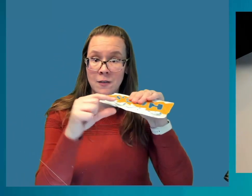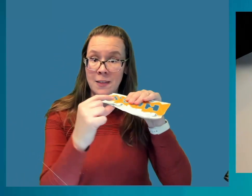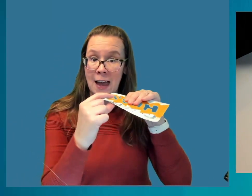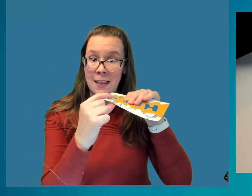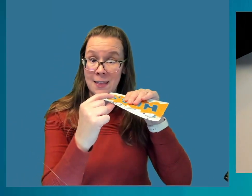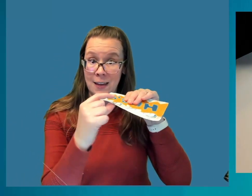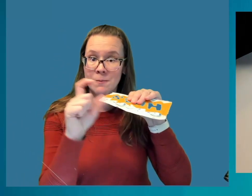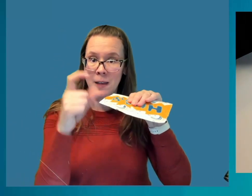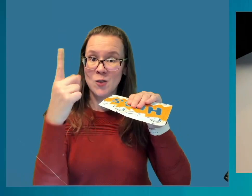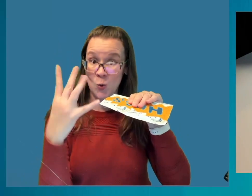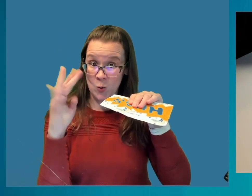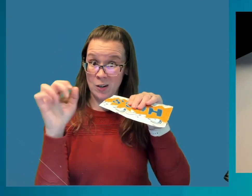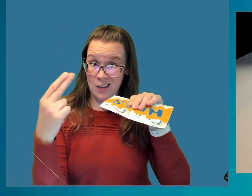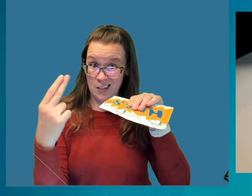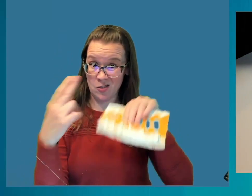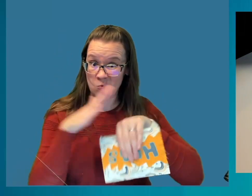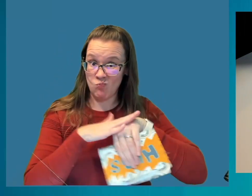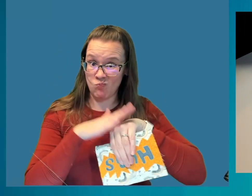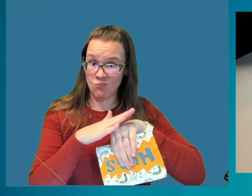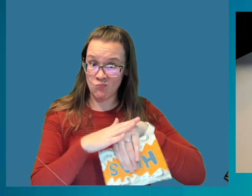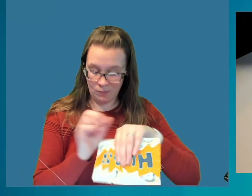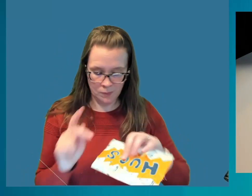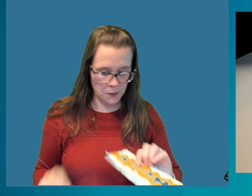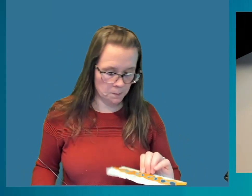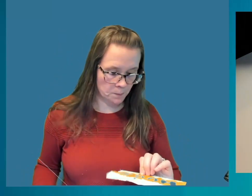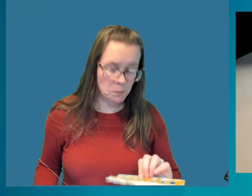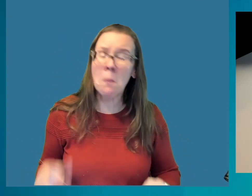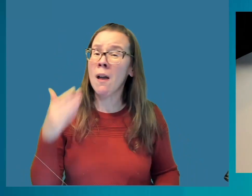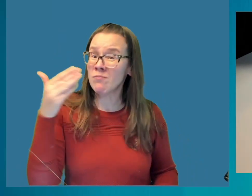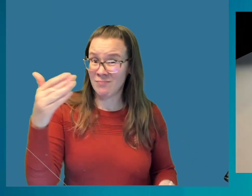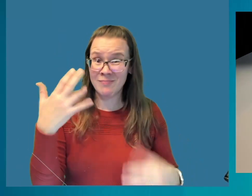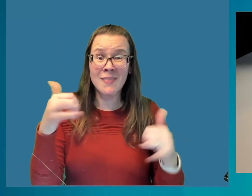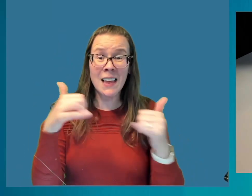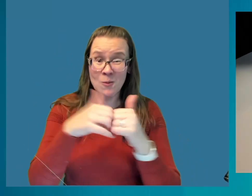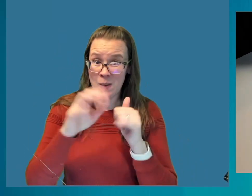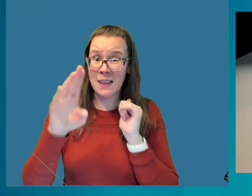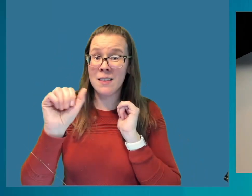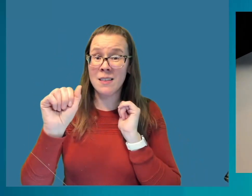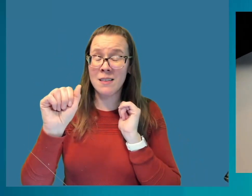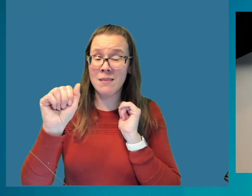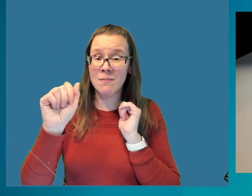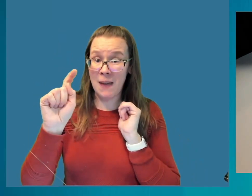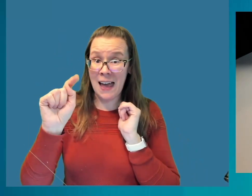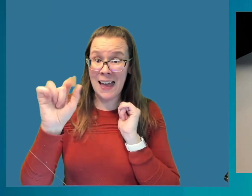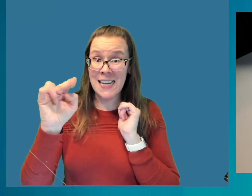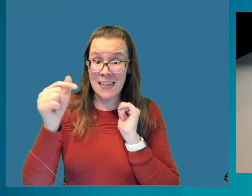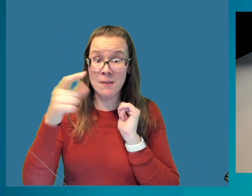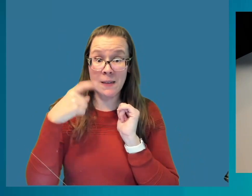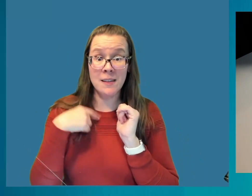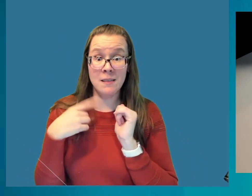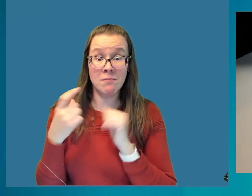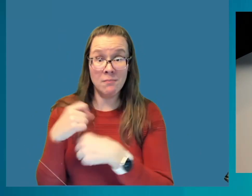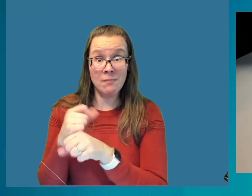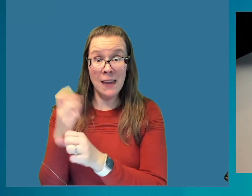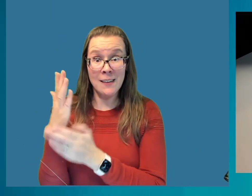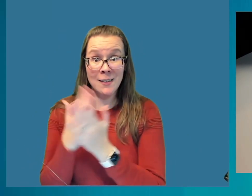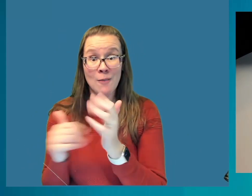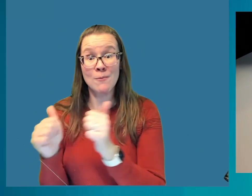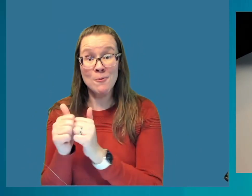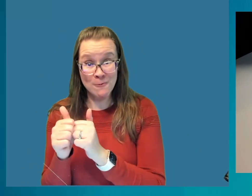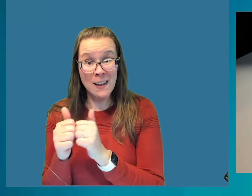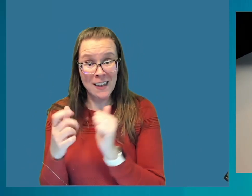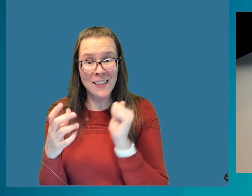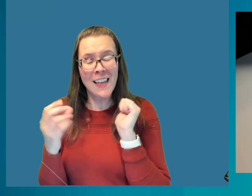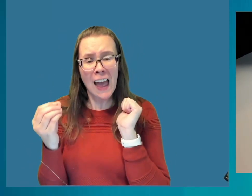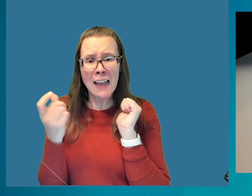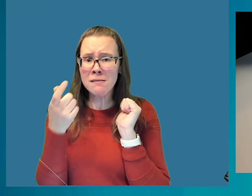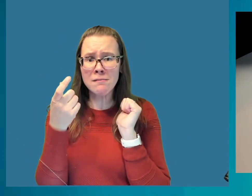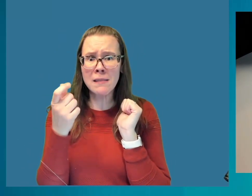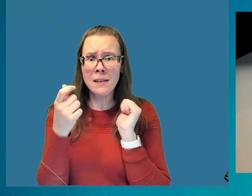it so that the overall thickness of your finished postcard stays under a quarter inch. I do suggest